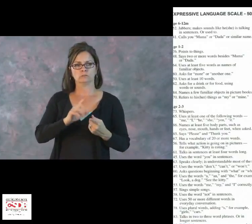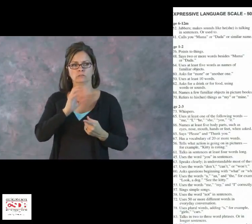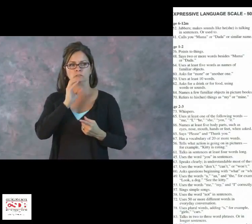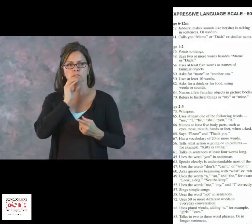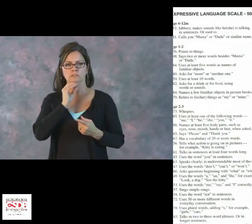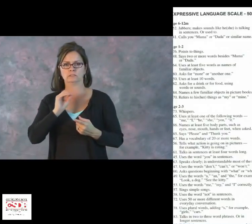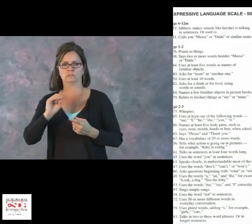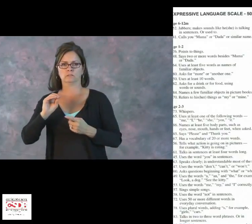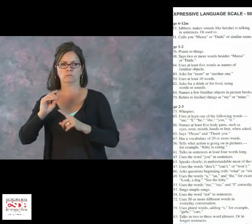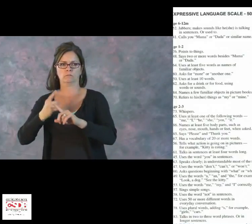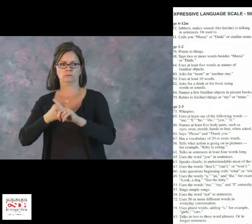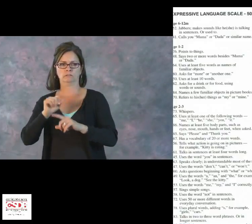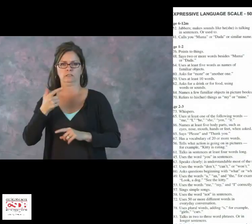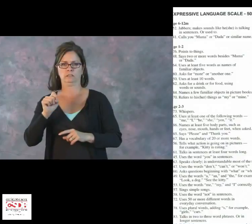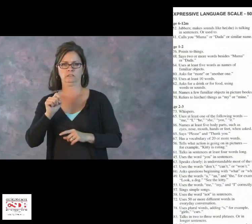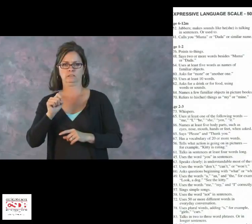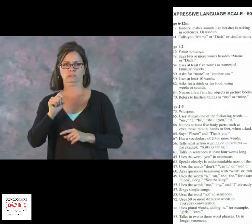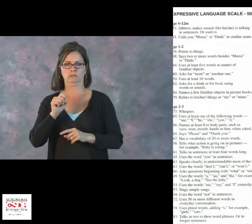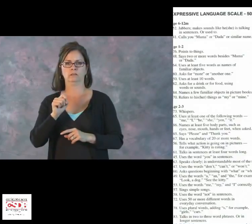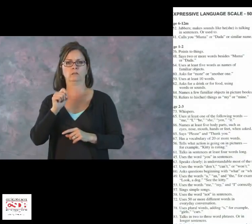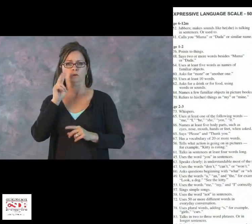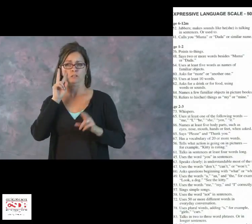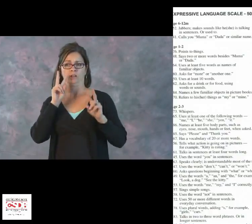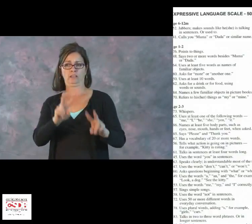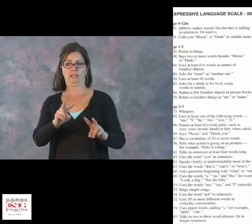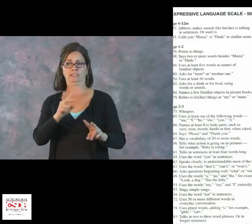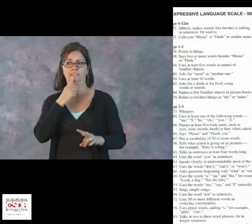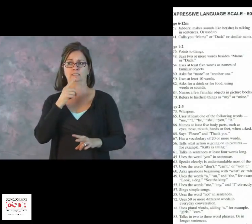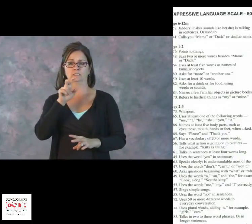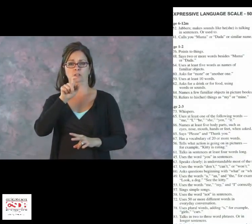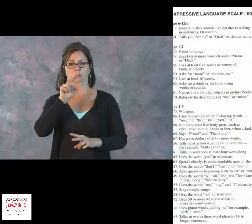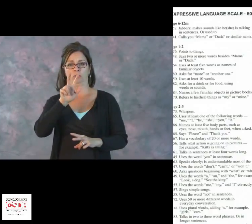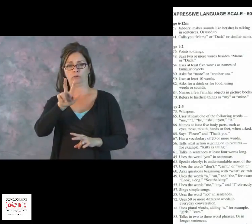where we see it says 3-0.